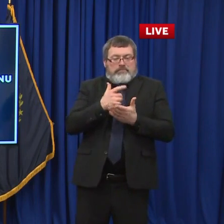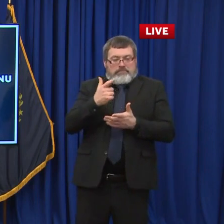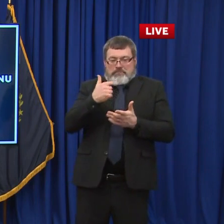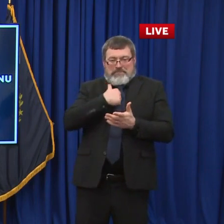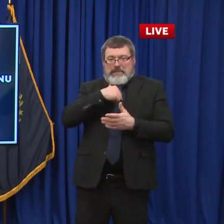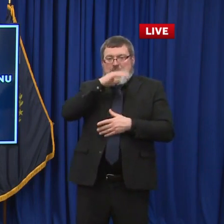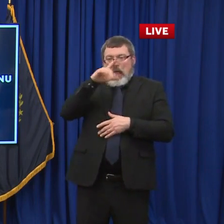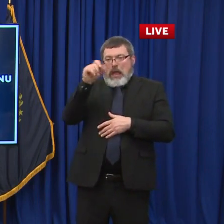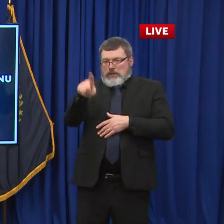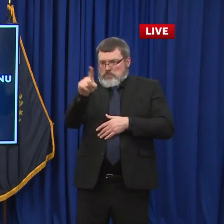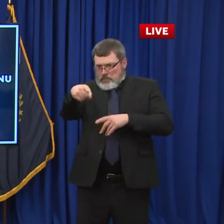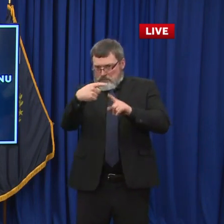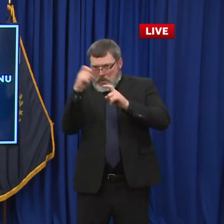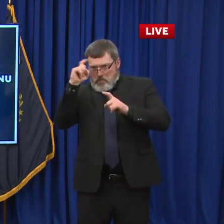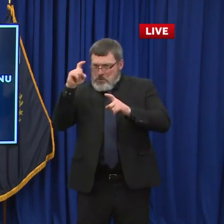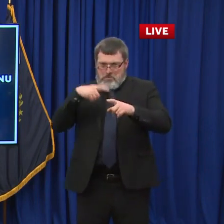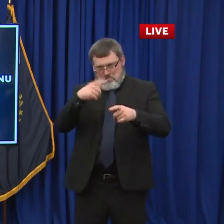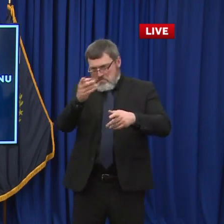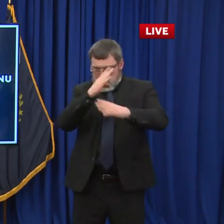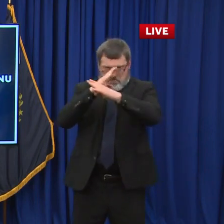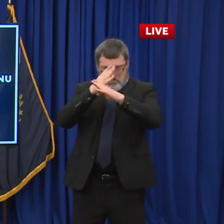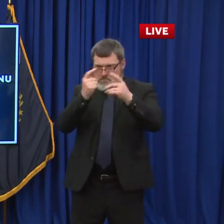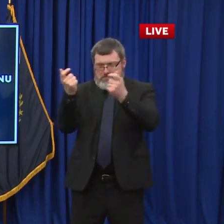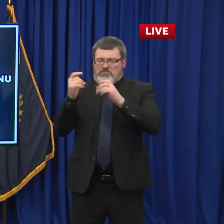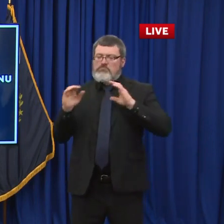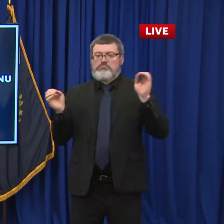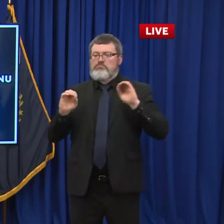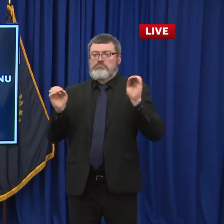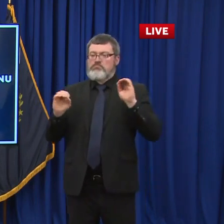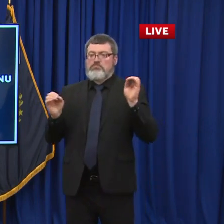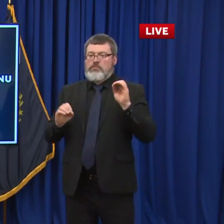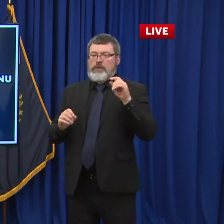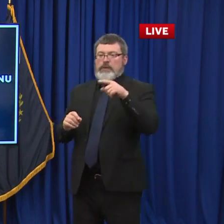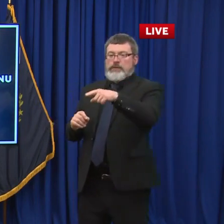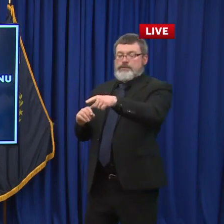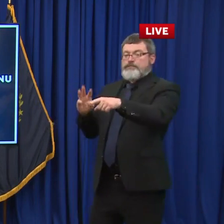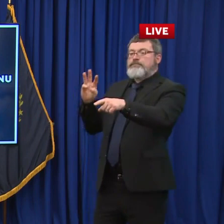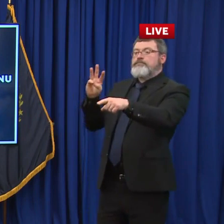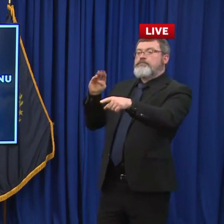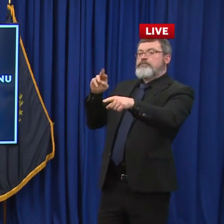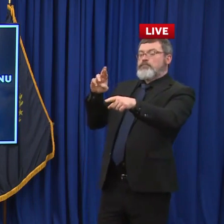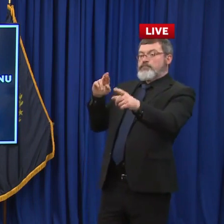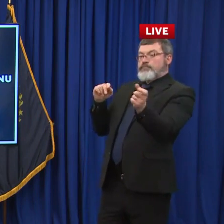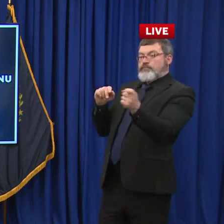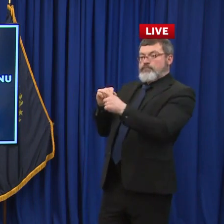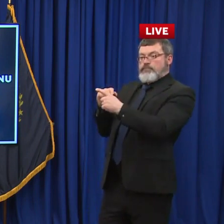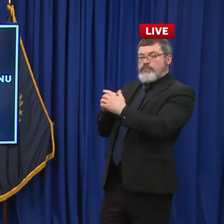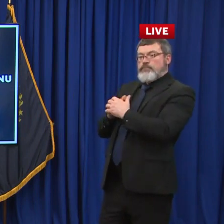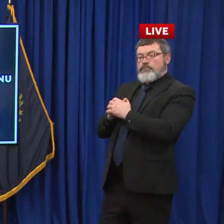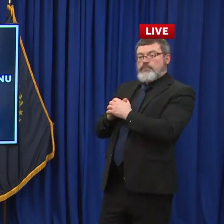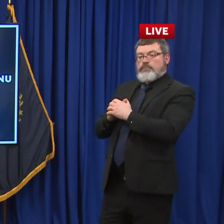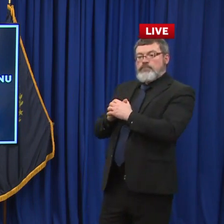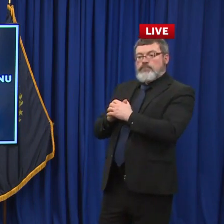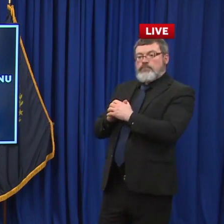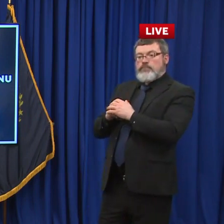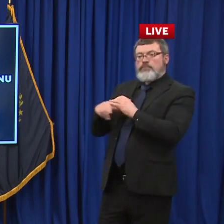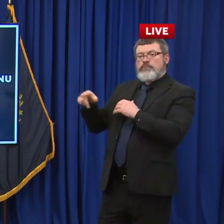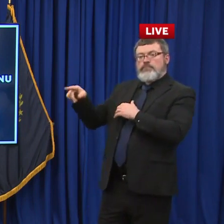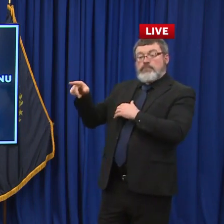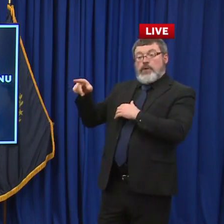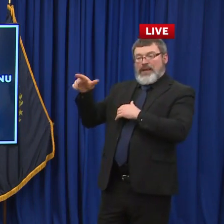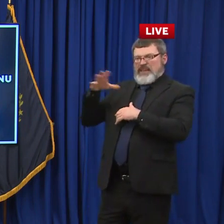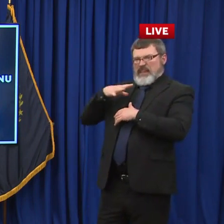IF SOMEONE WALKS IN THE DOOR AND NEEDS CARE IN NEW HAMPSHIRE, DOCTORS WILL BE THERE TO PROVIDE IT.